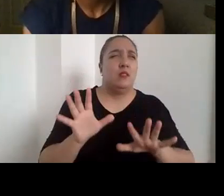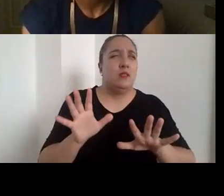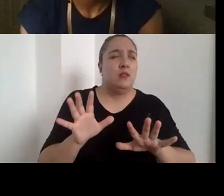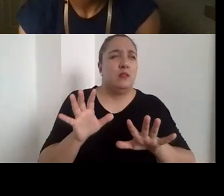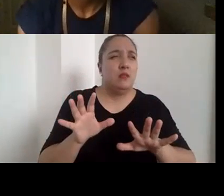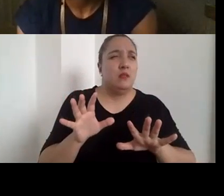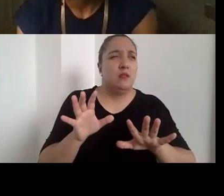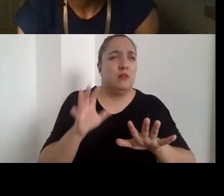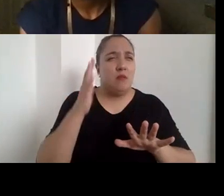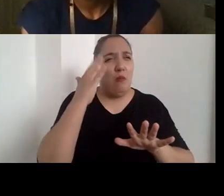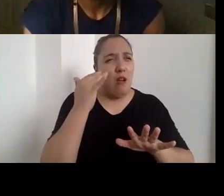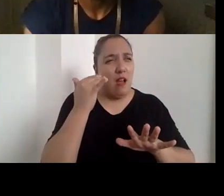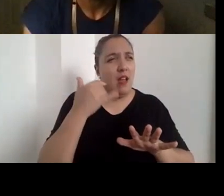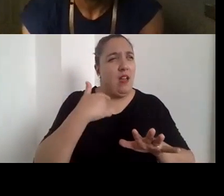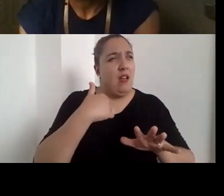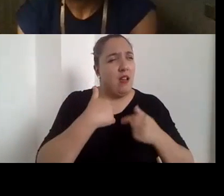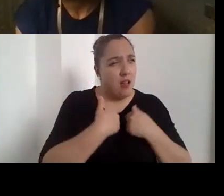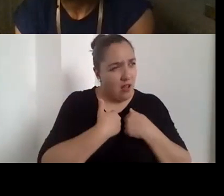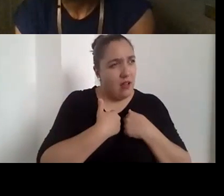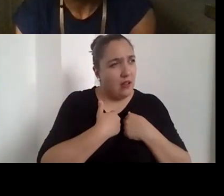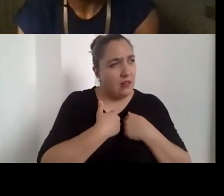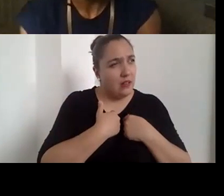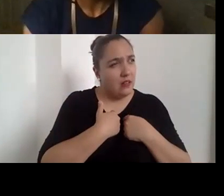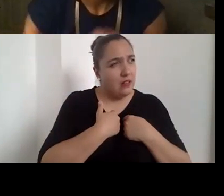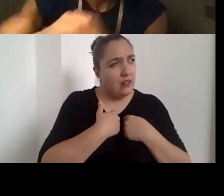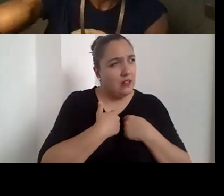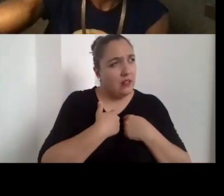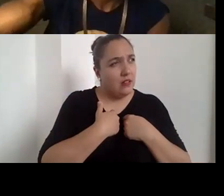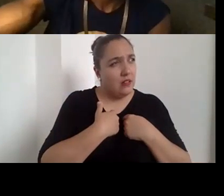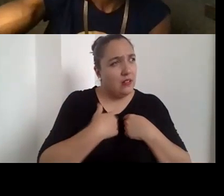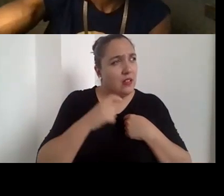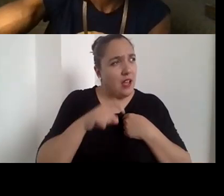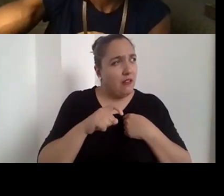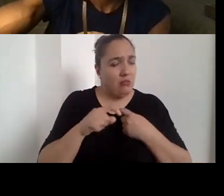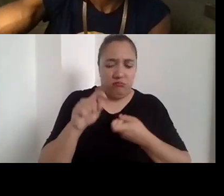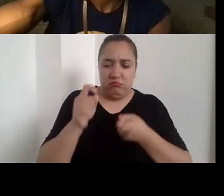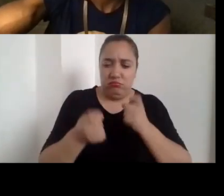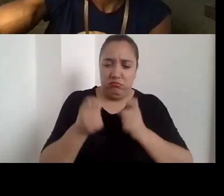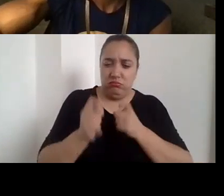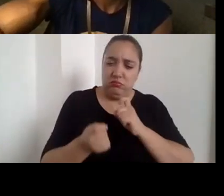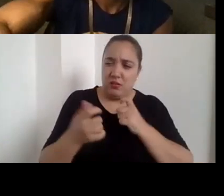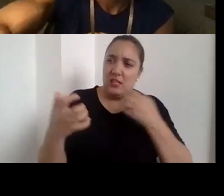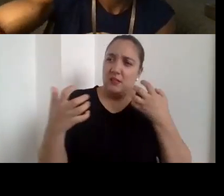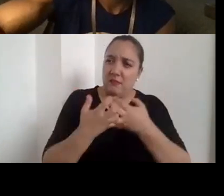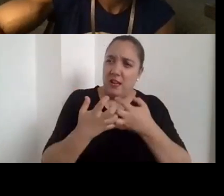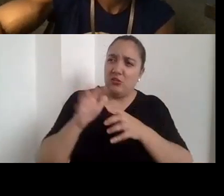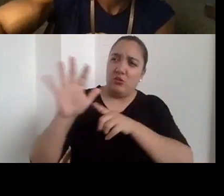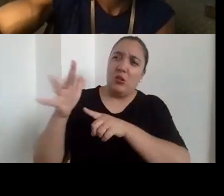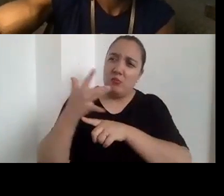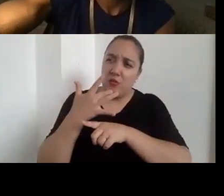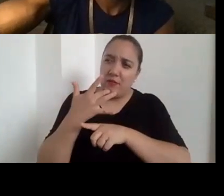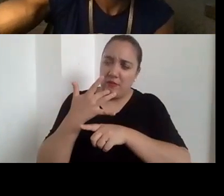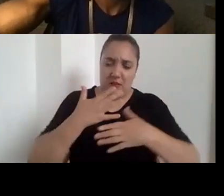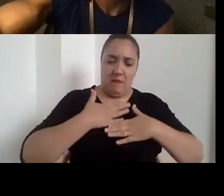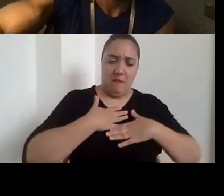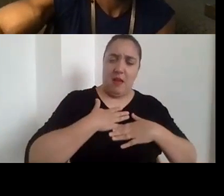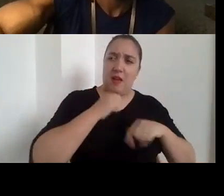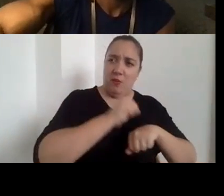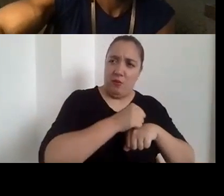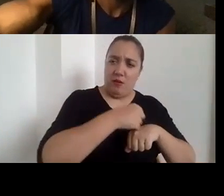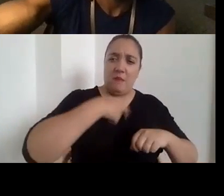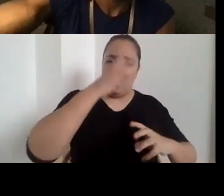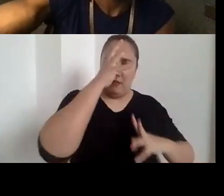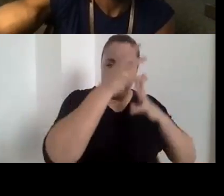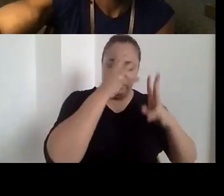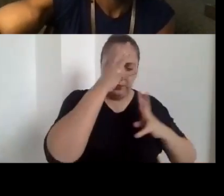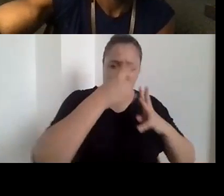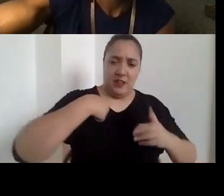put merit and contextualize the work I create for you and